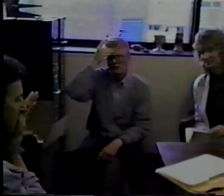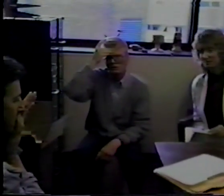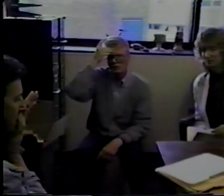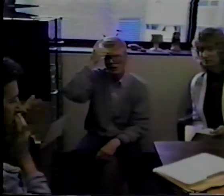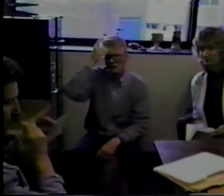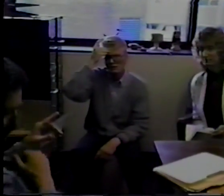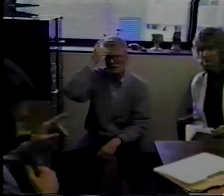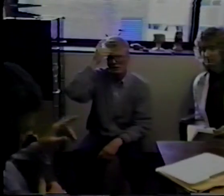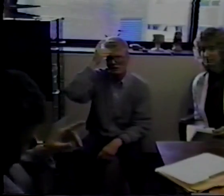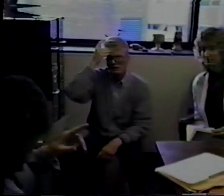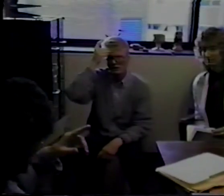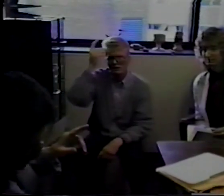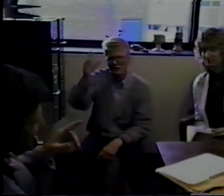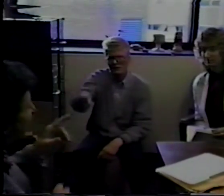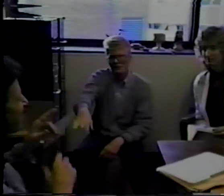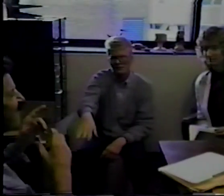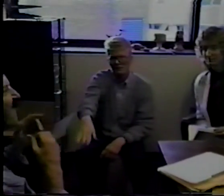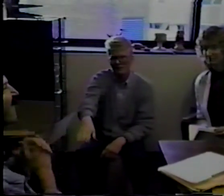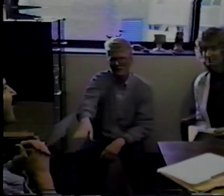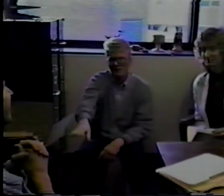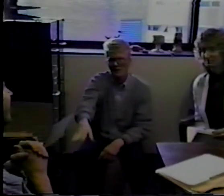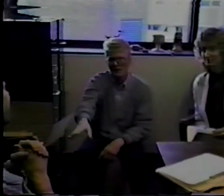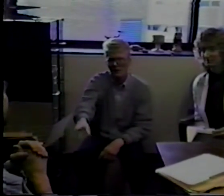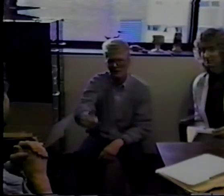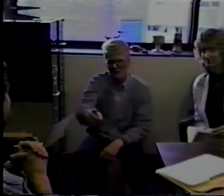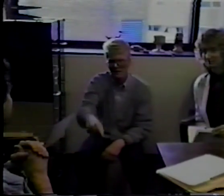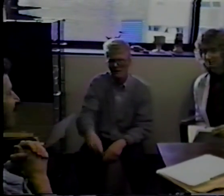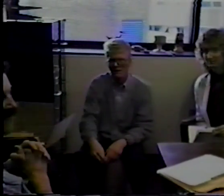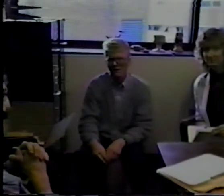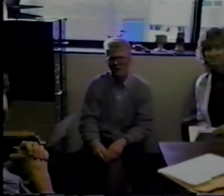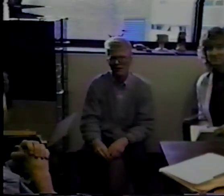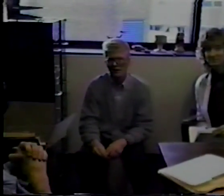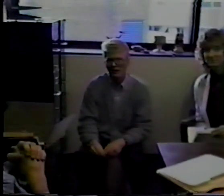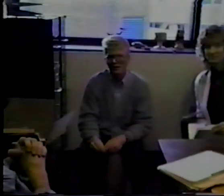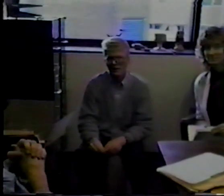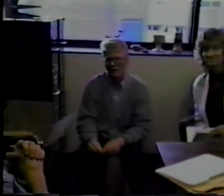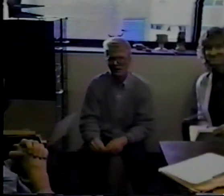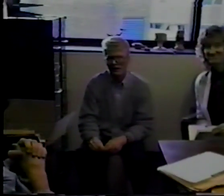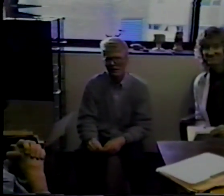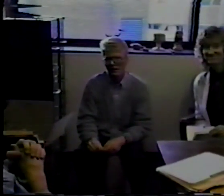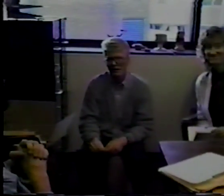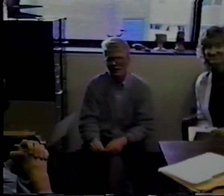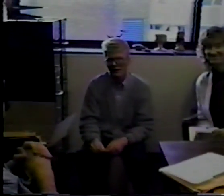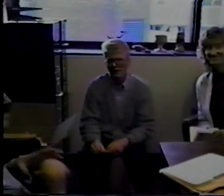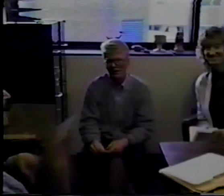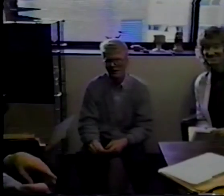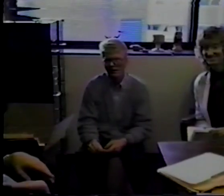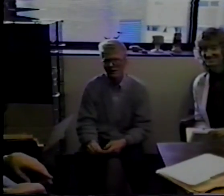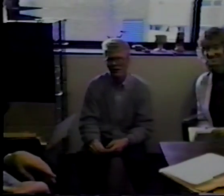There's one possibility